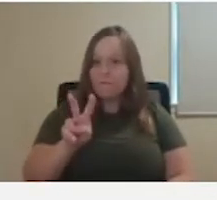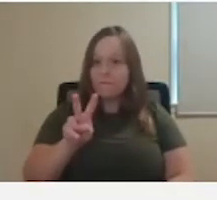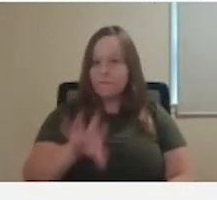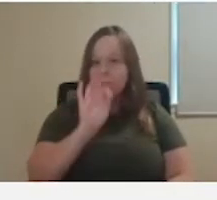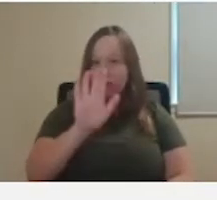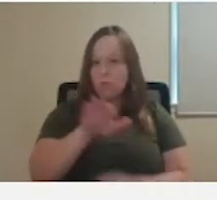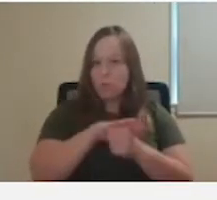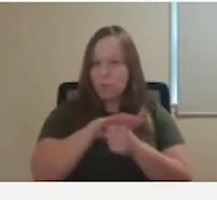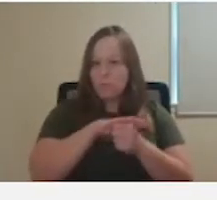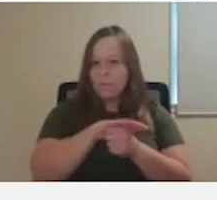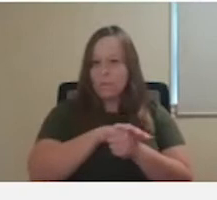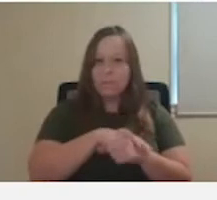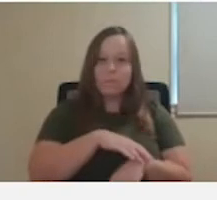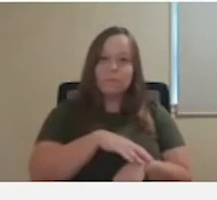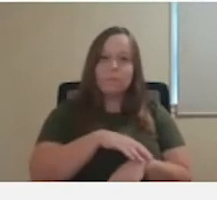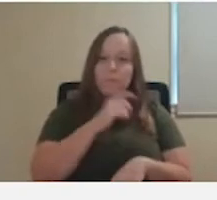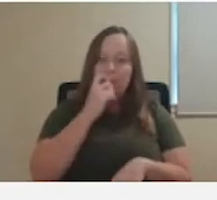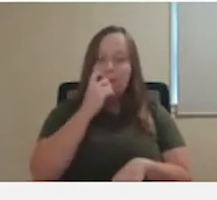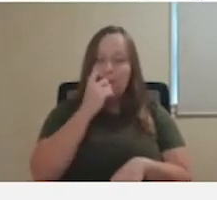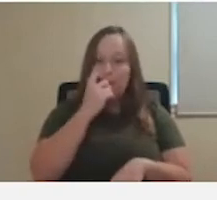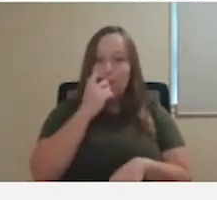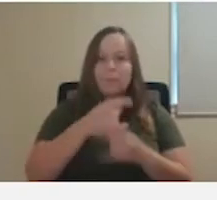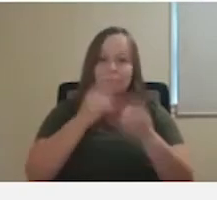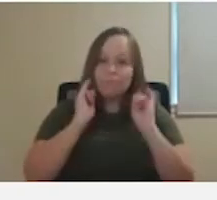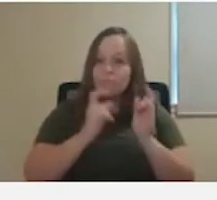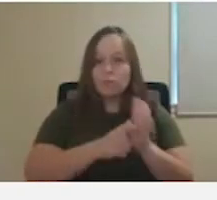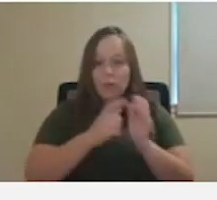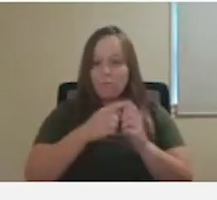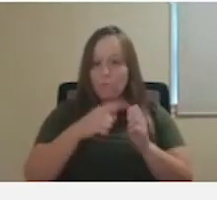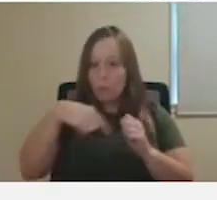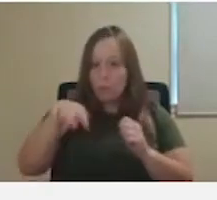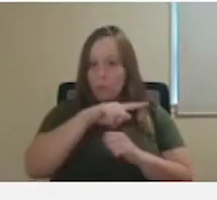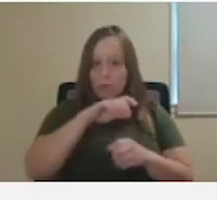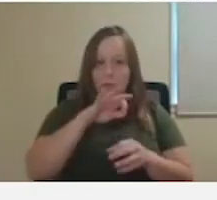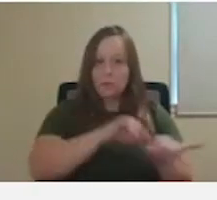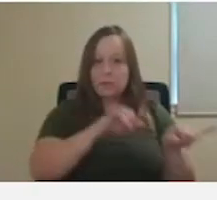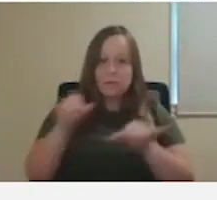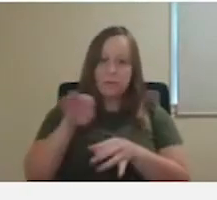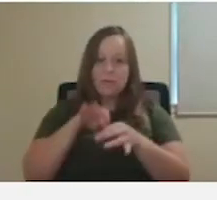Poll workers and voters will all be wearing masks. And same as early voting--